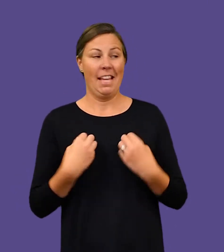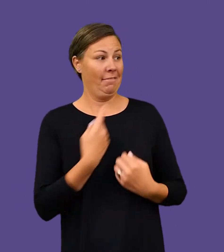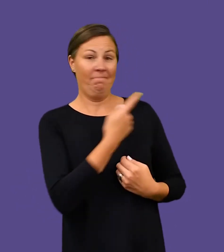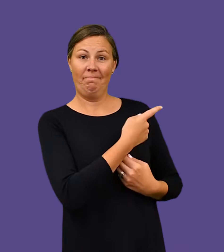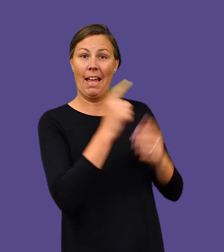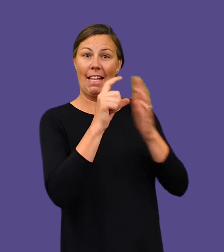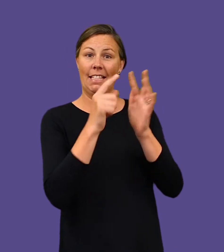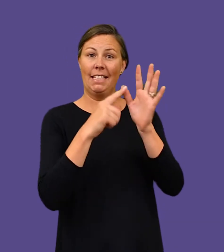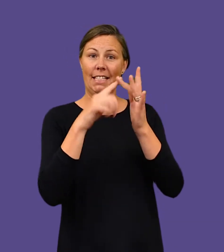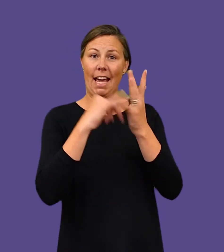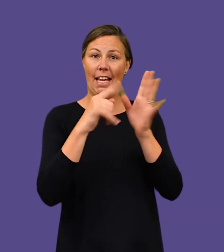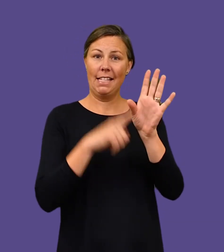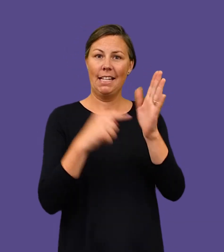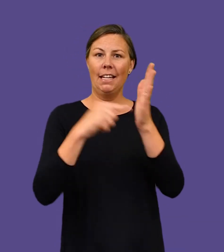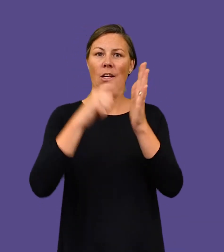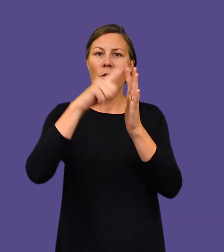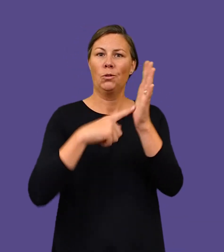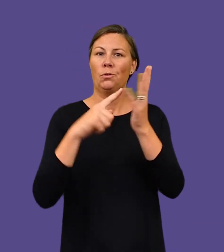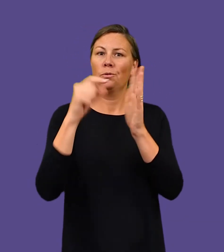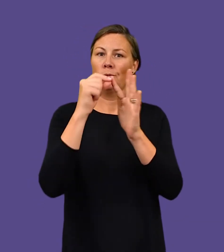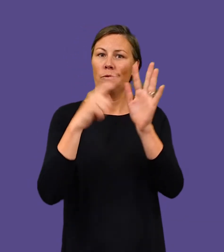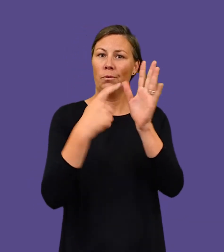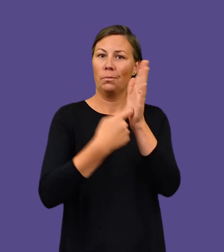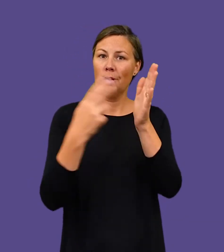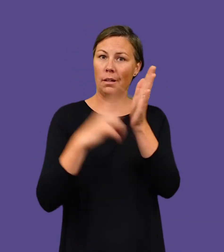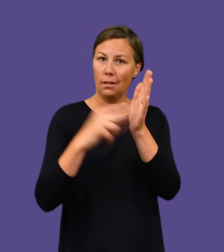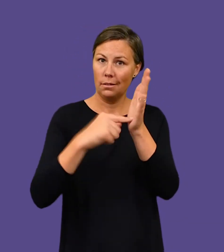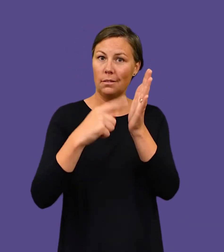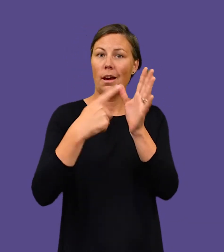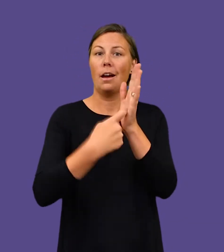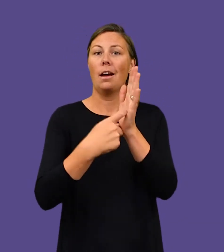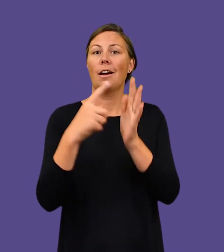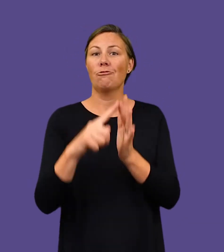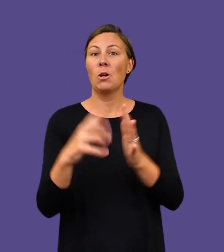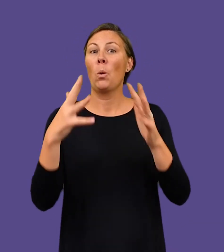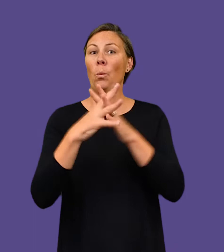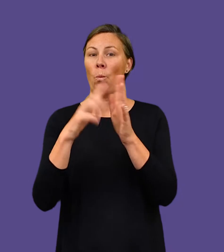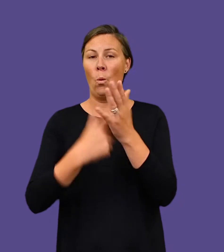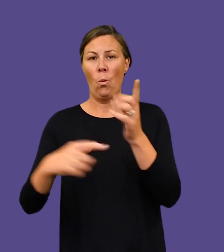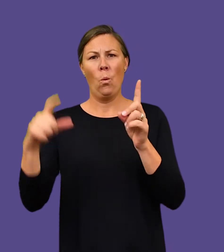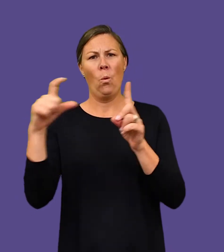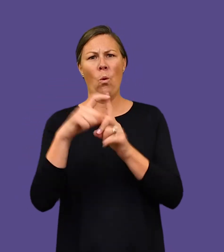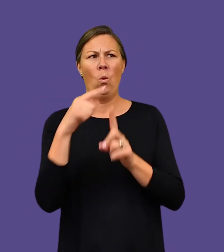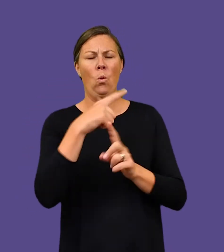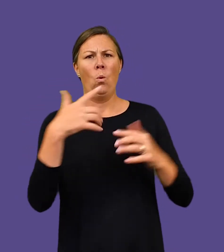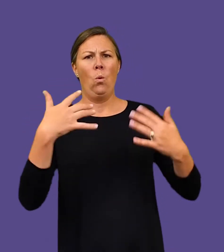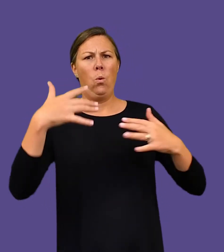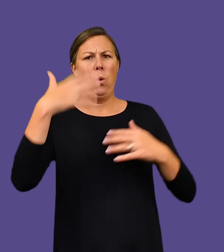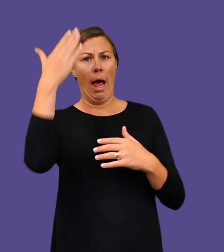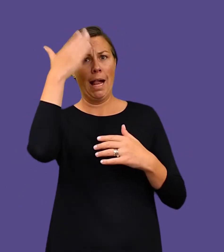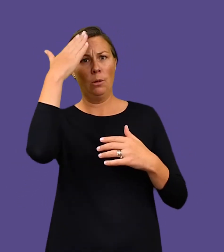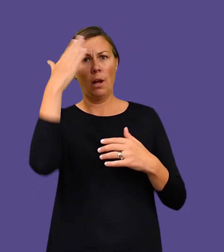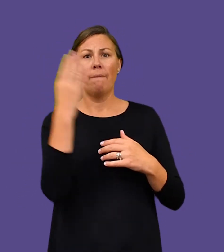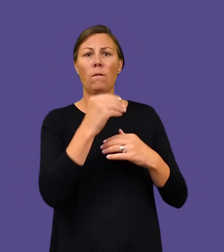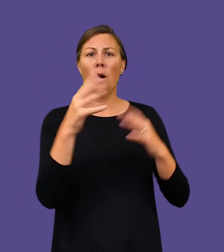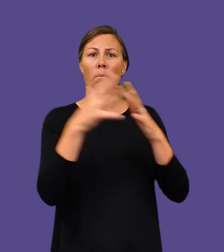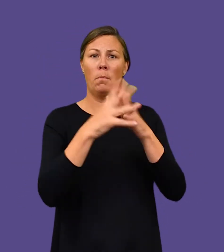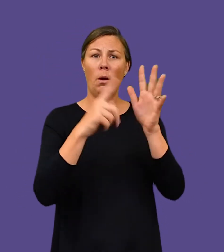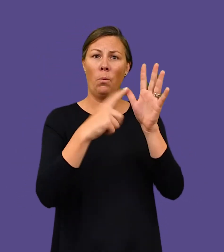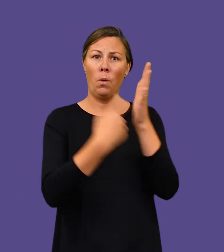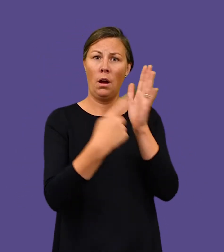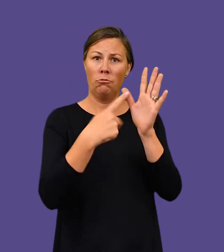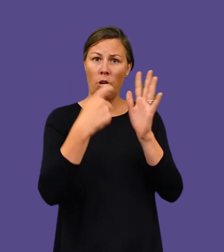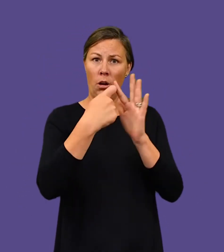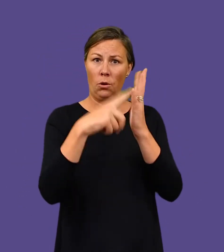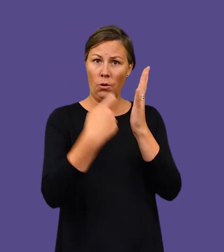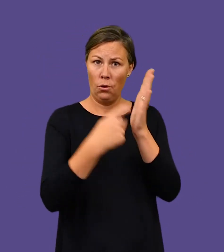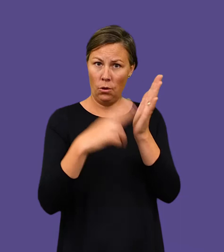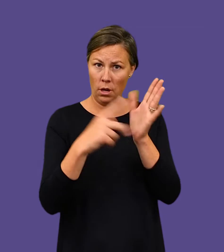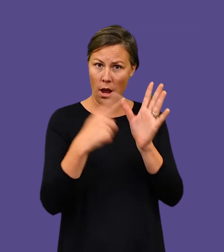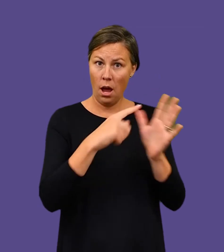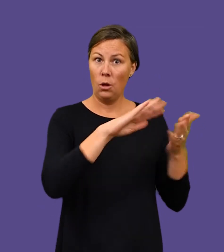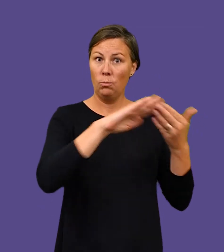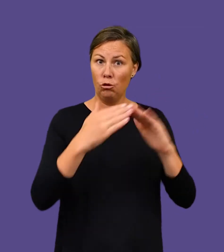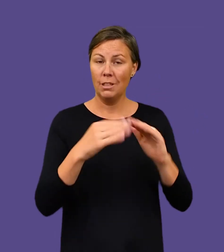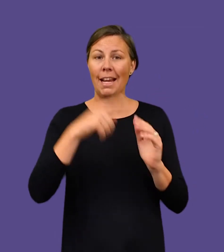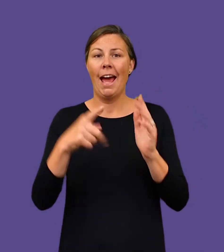Daisy Tjuparntarri Ward is a respected elder of the Warakurna community